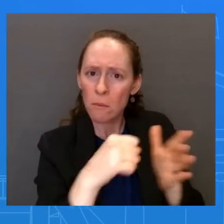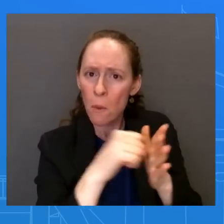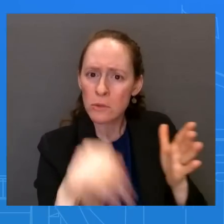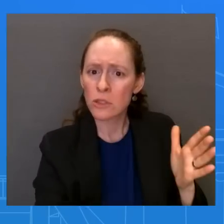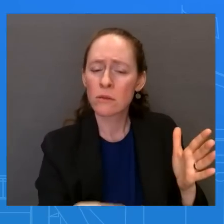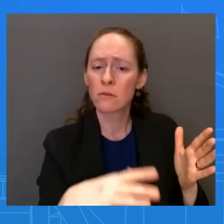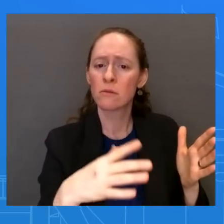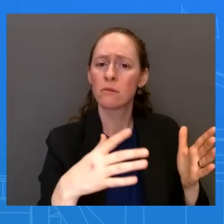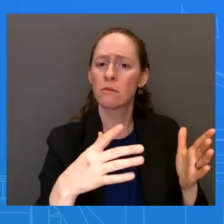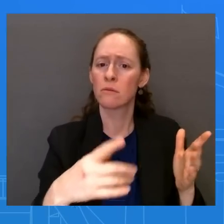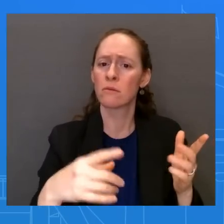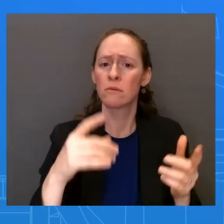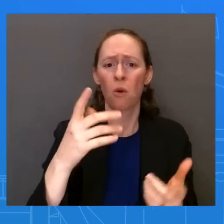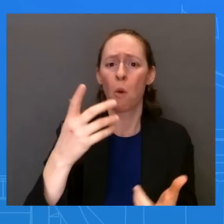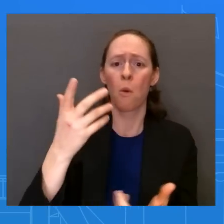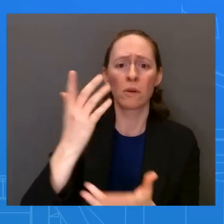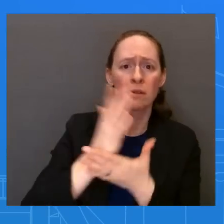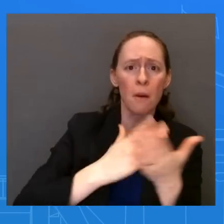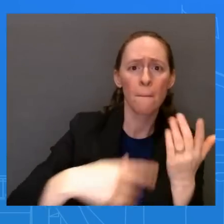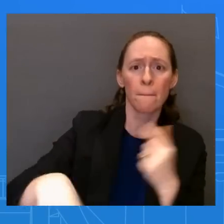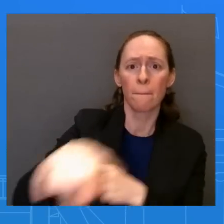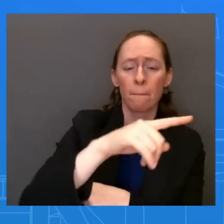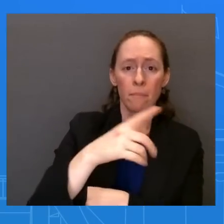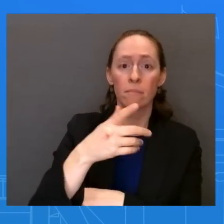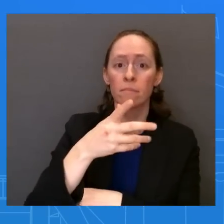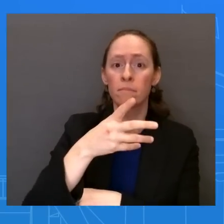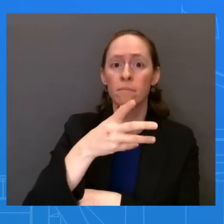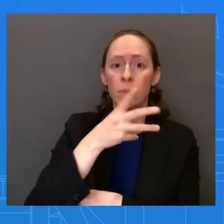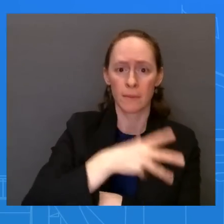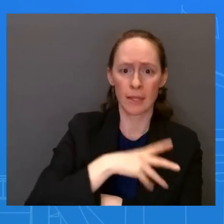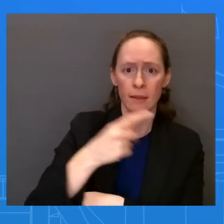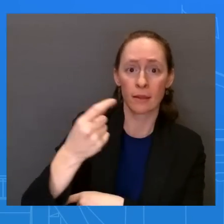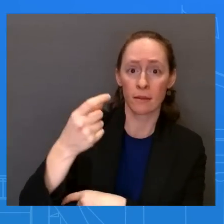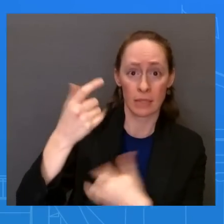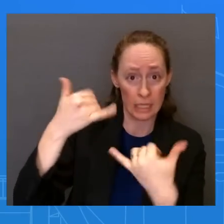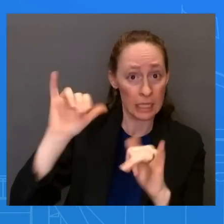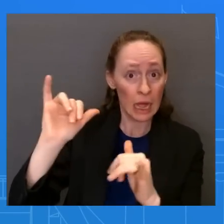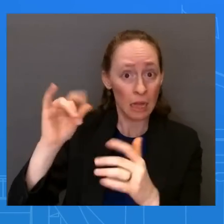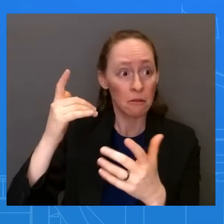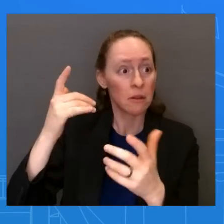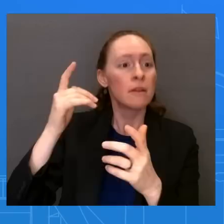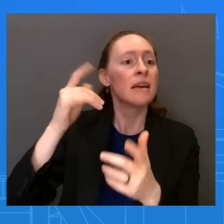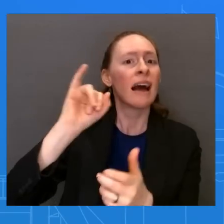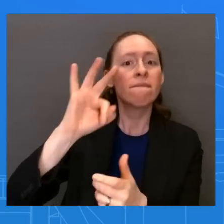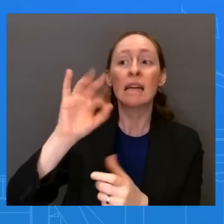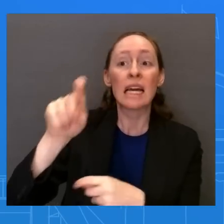with our limited authorities to expand access to care. The President has issued two executive orders,